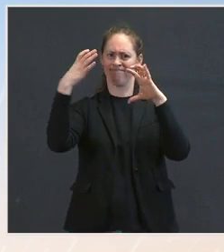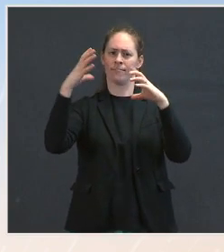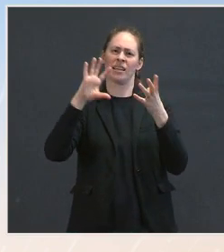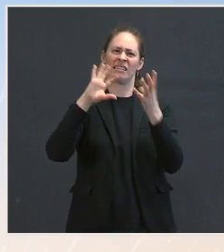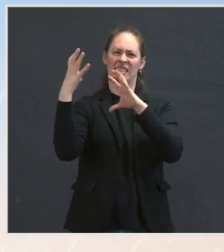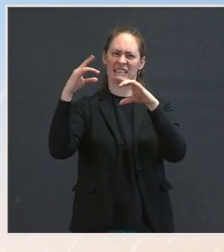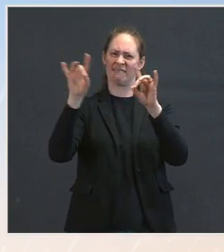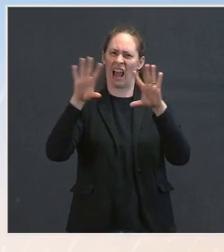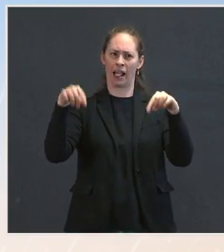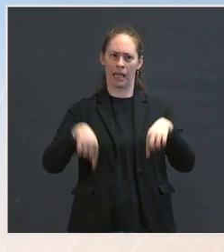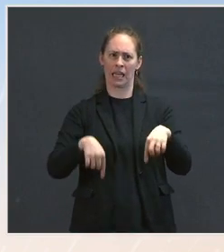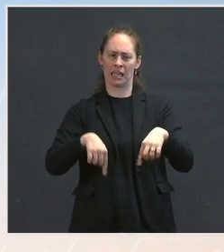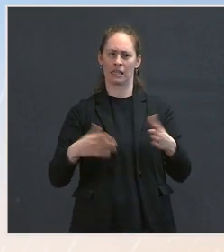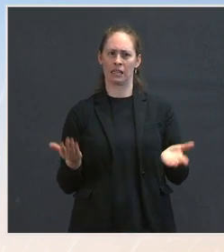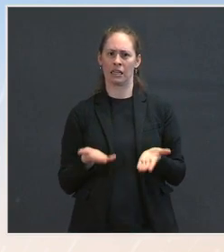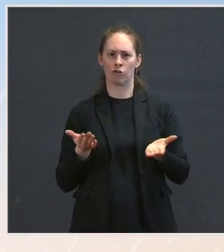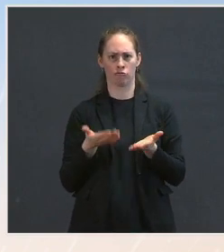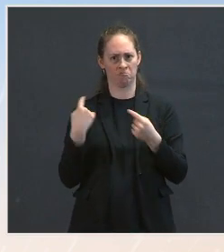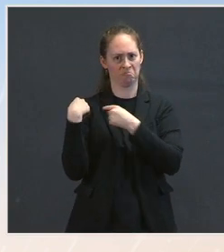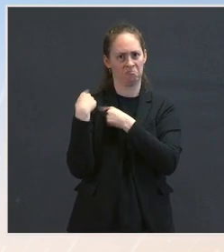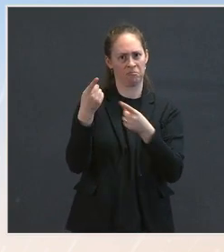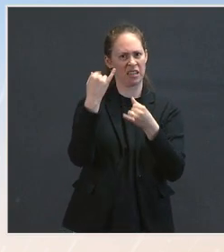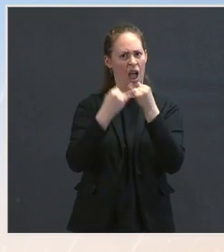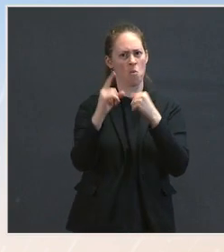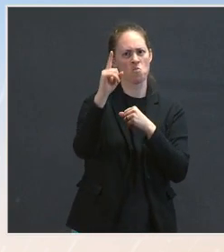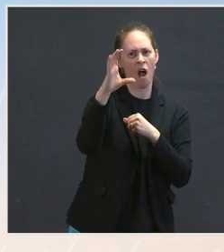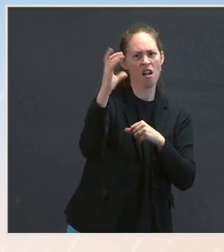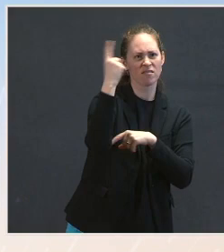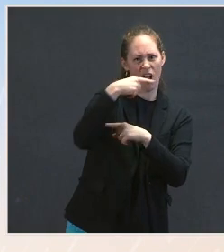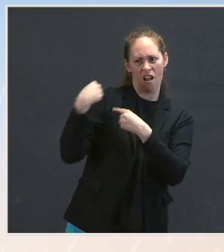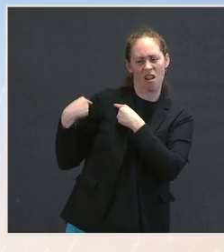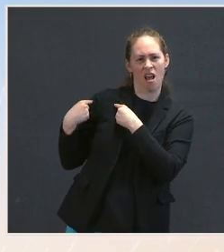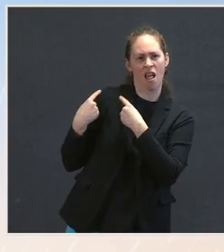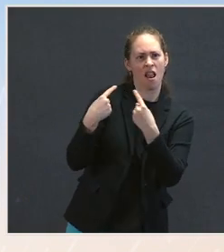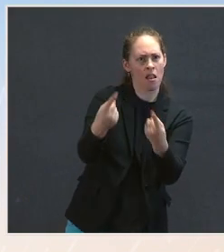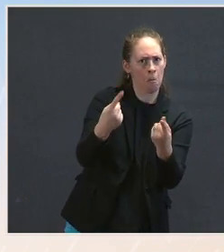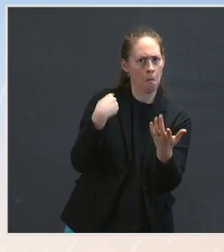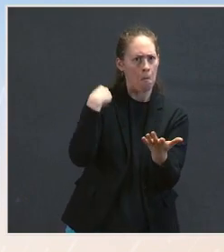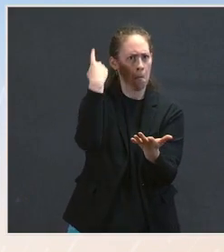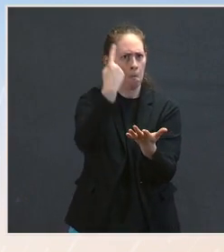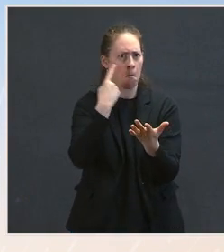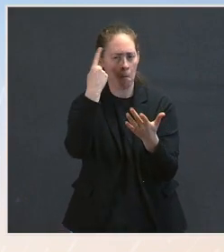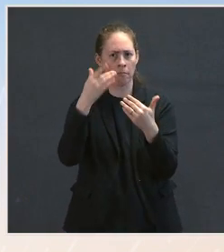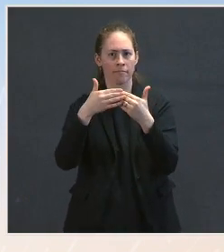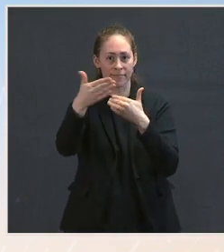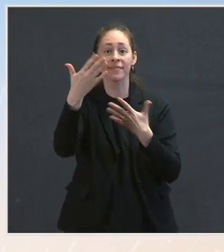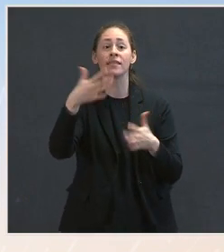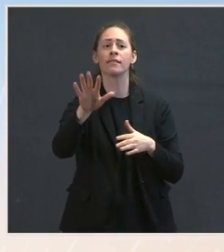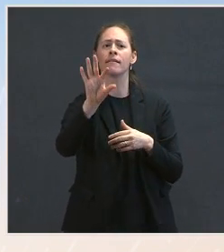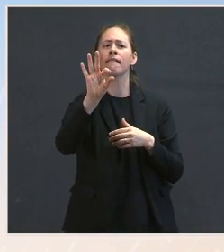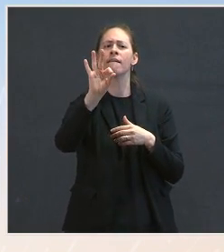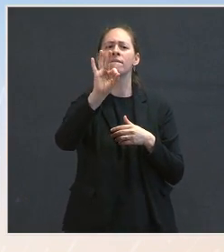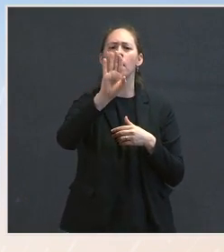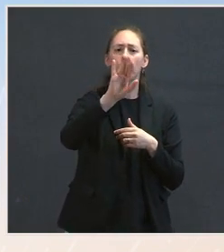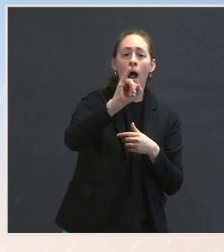He had the DNI take charge of that and work closely with the FBI and DHS. What does the President expect to come out of that review